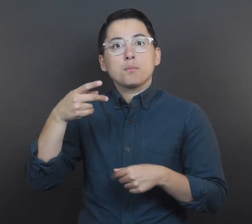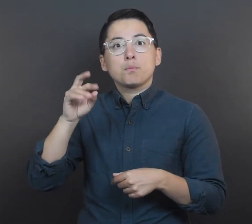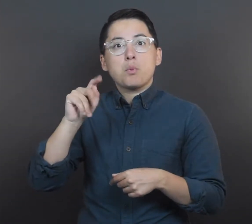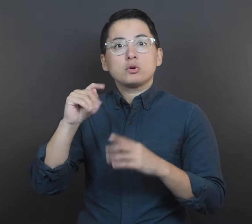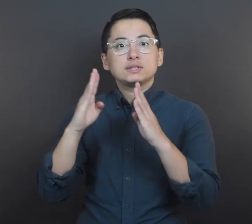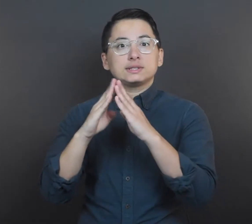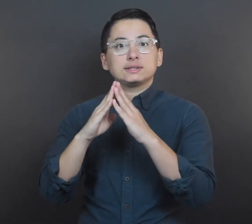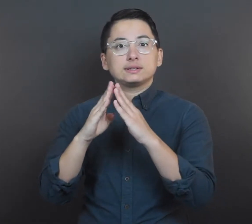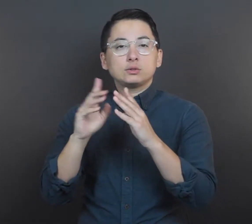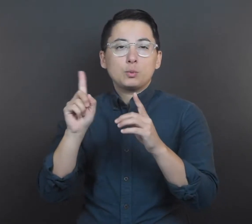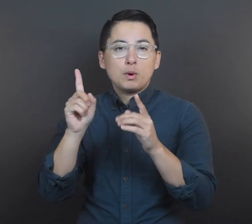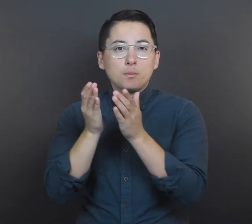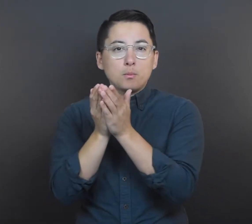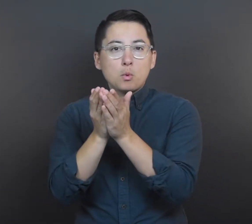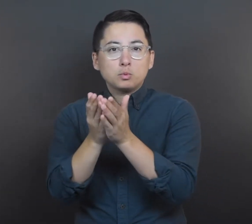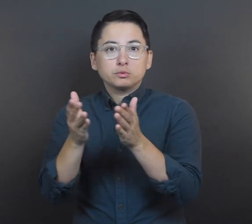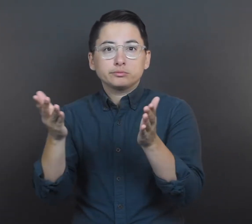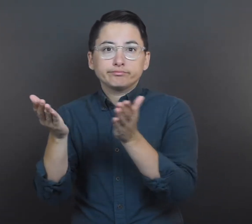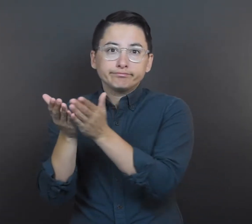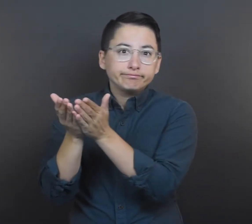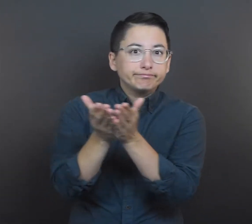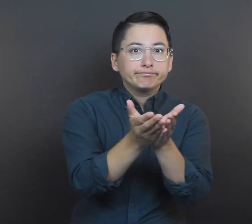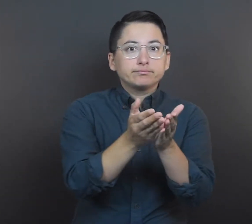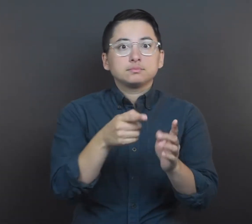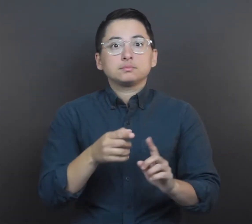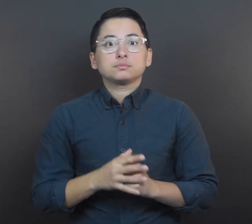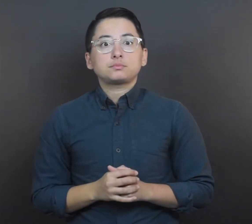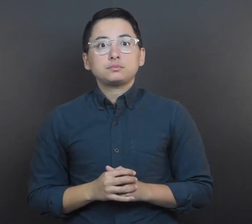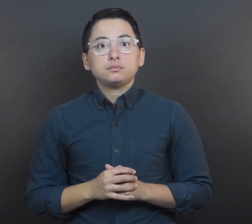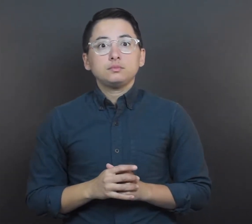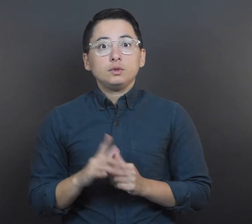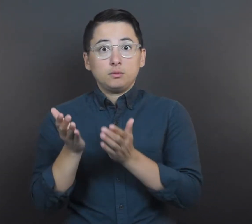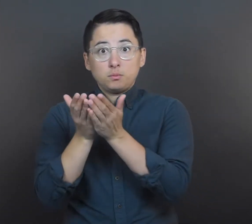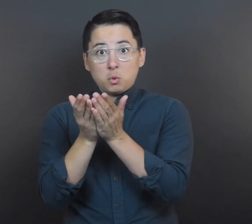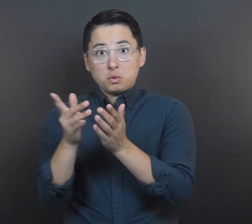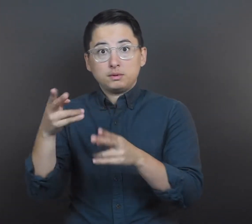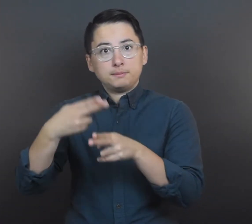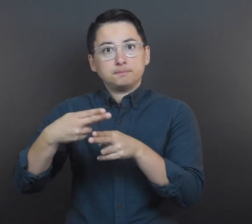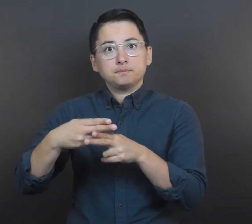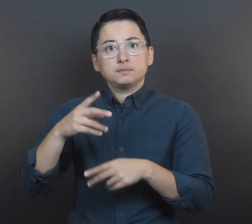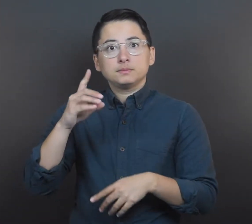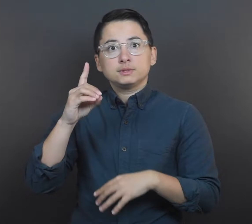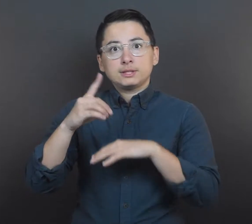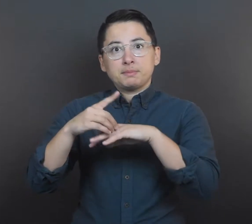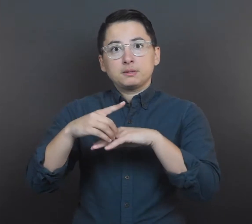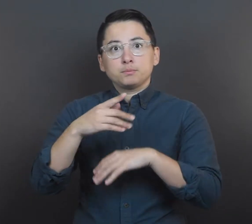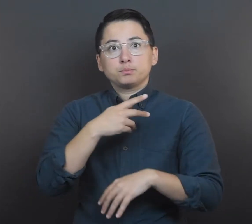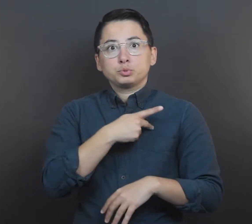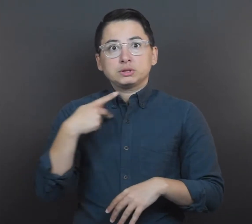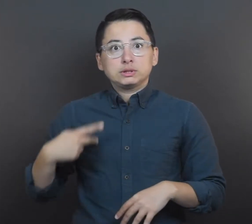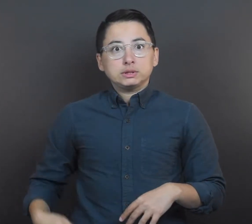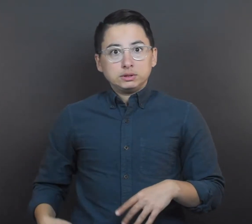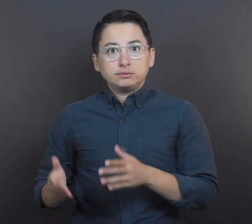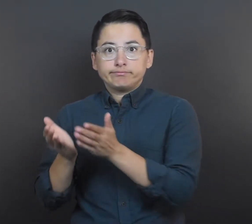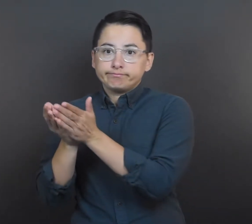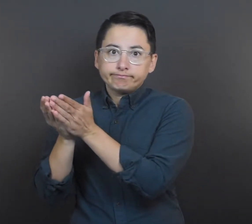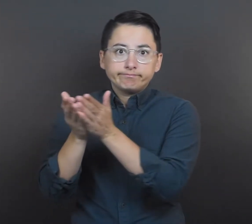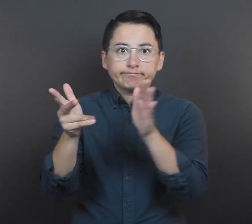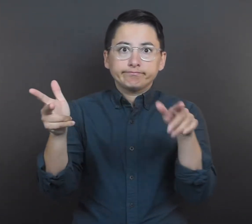Yokohama, where the cruise ship Diamond Princess docked in February after a passenger and more than